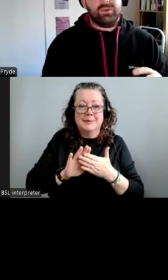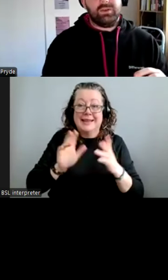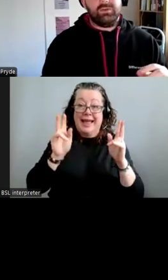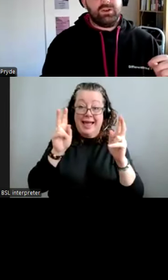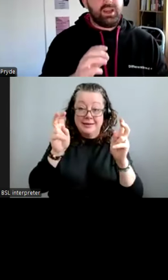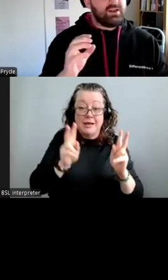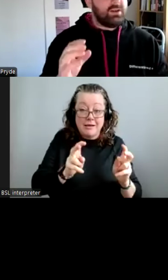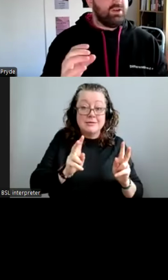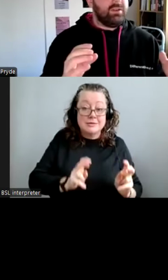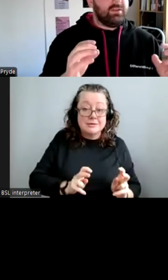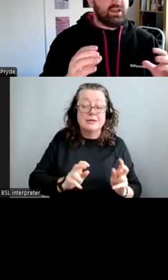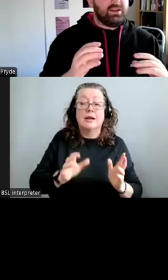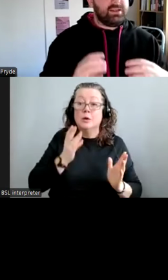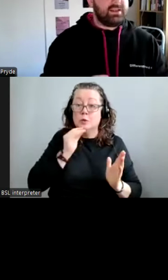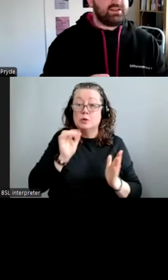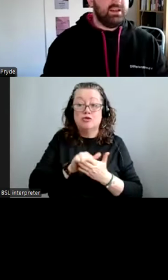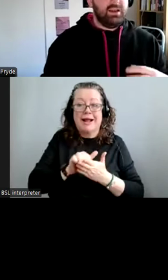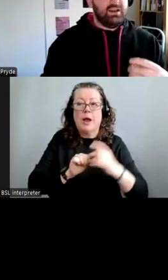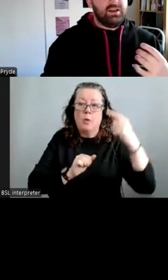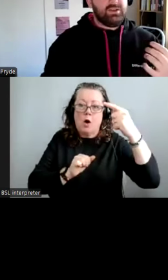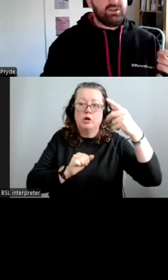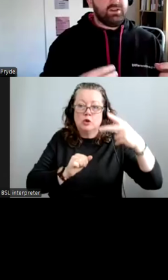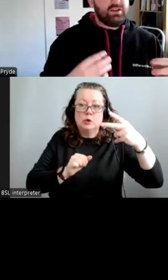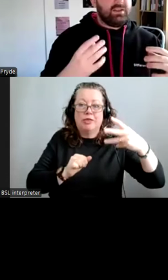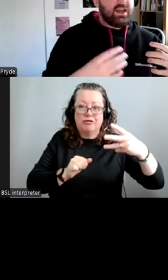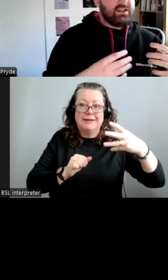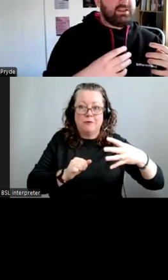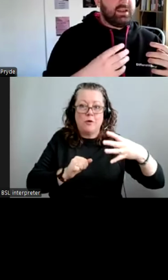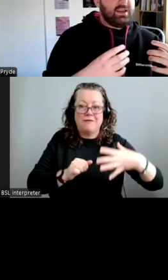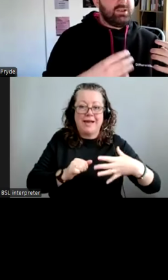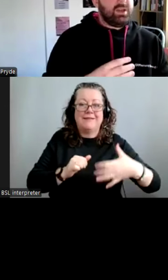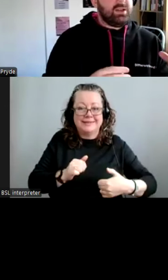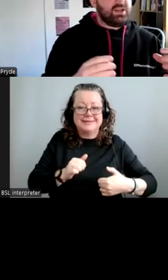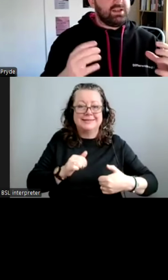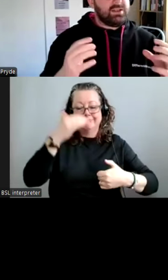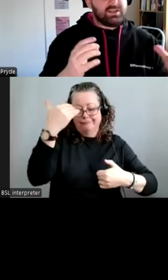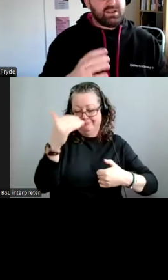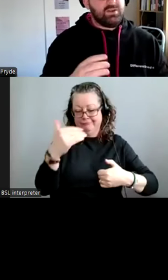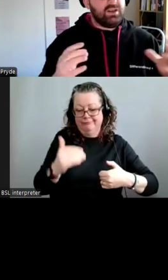so going from heading one down to heading six. Ensuring that each page has a single,